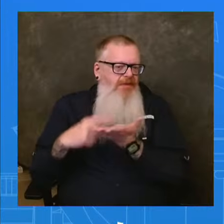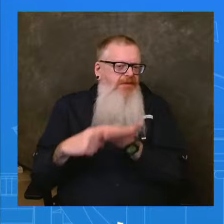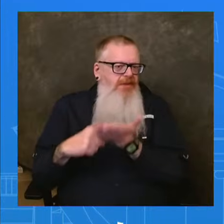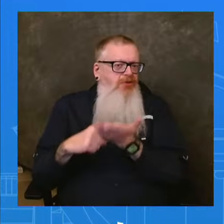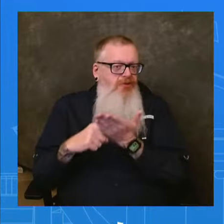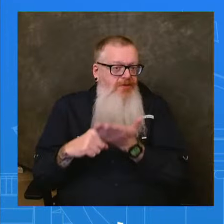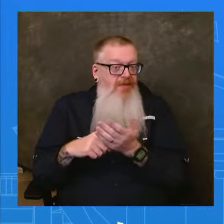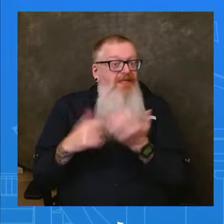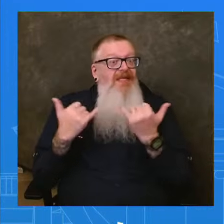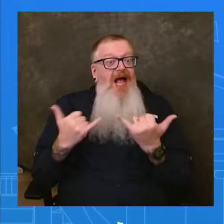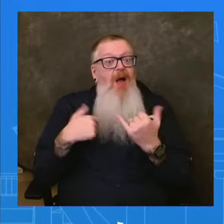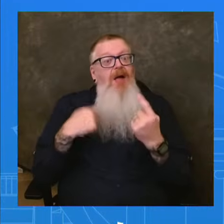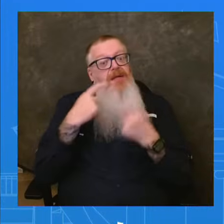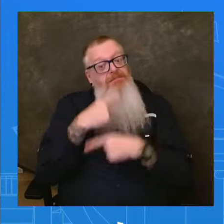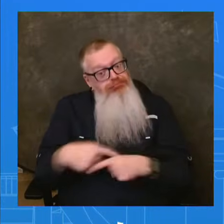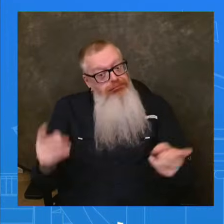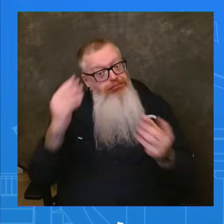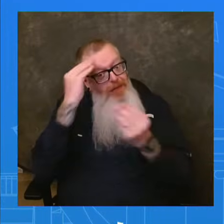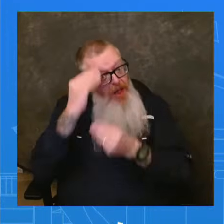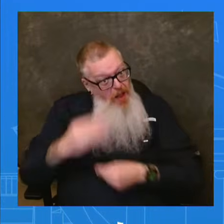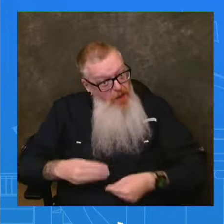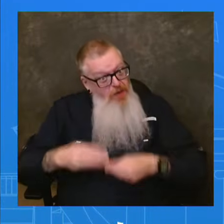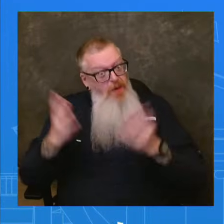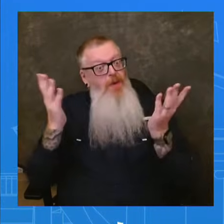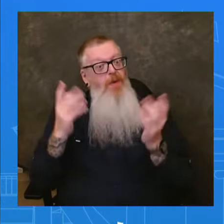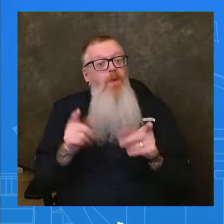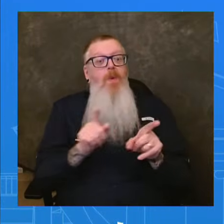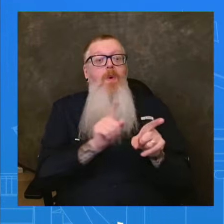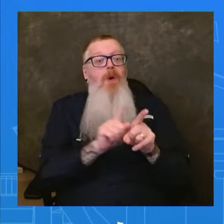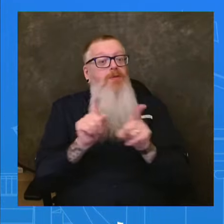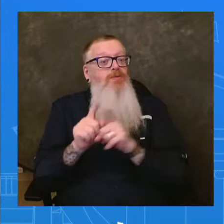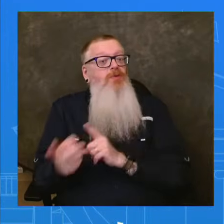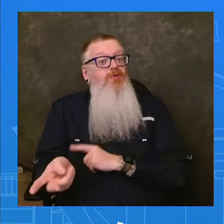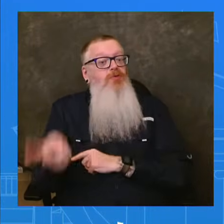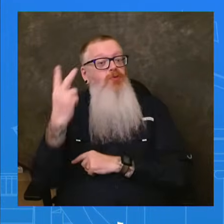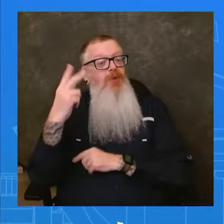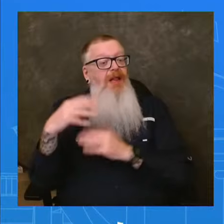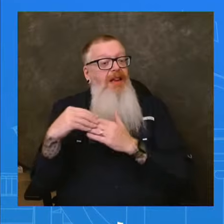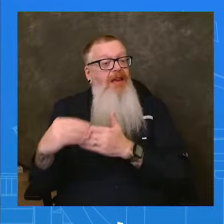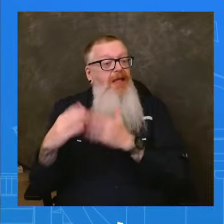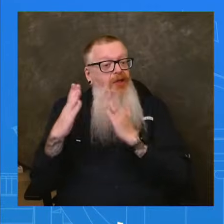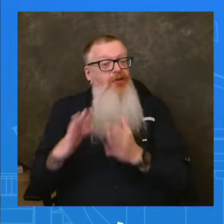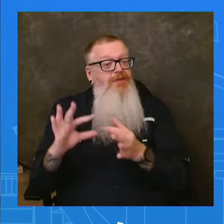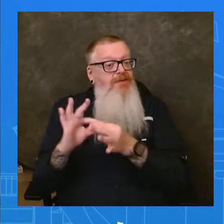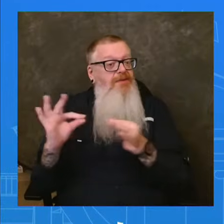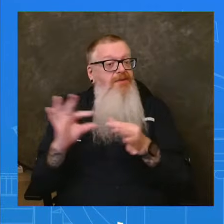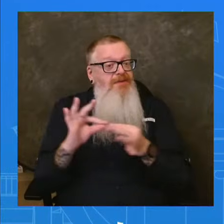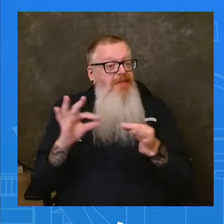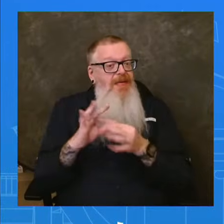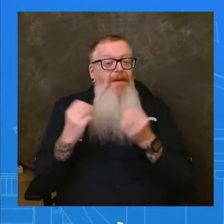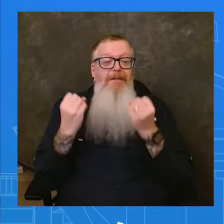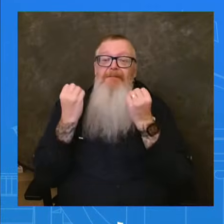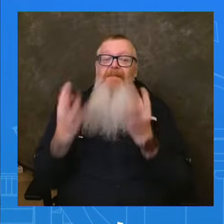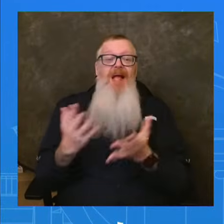from us, that the two leaders spoke about an array of issues. They continued that discussion about how they're --